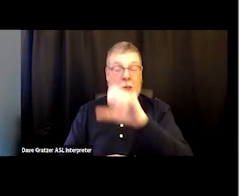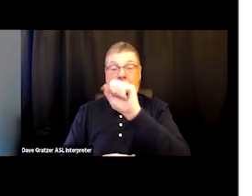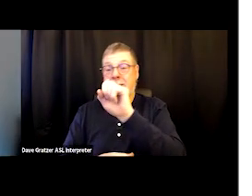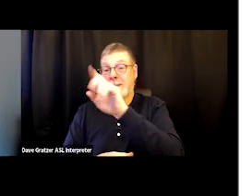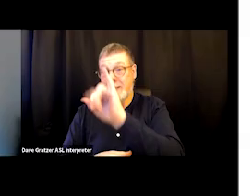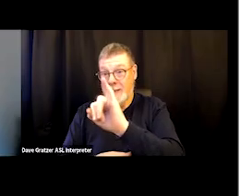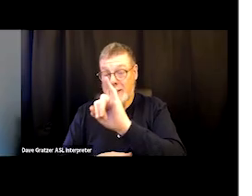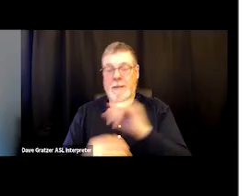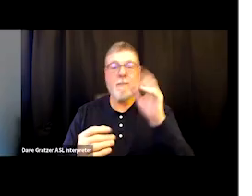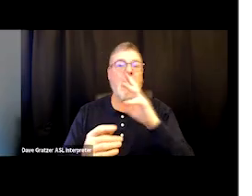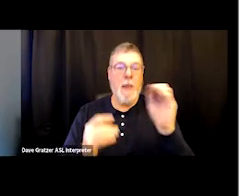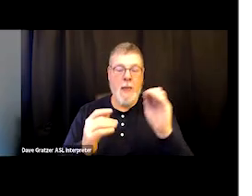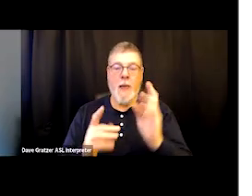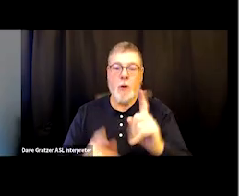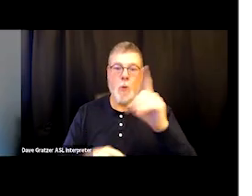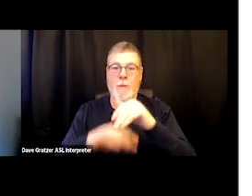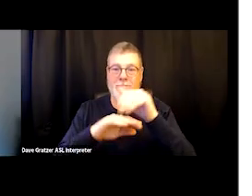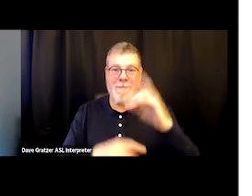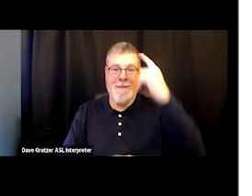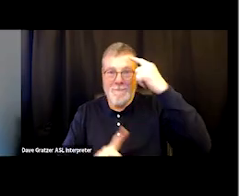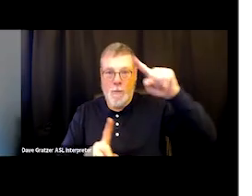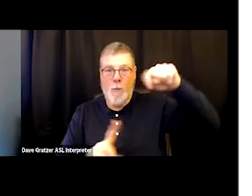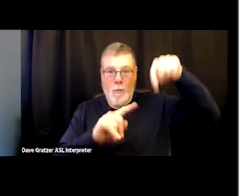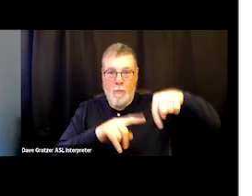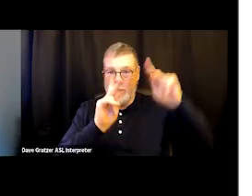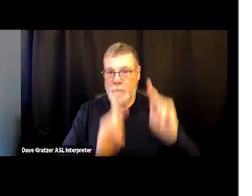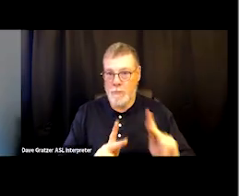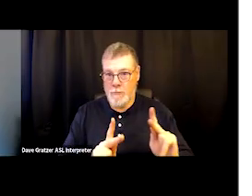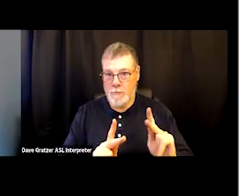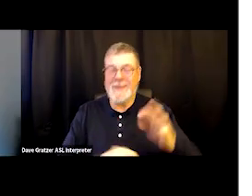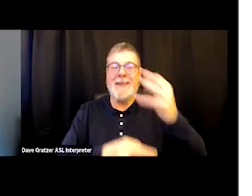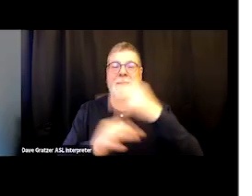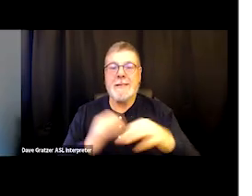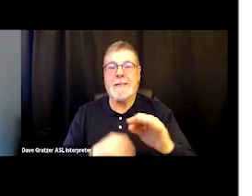and you're submitting it on the person's behalf to Social Security, as opposed to Social Security